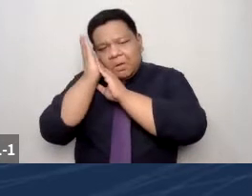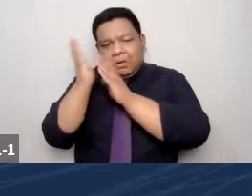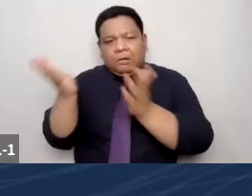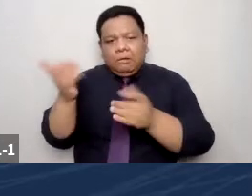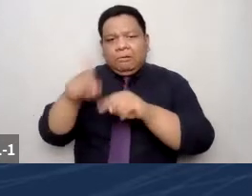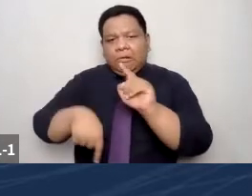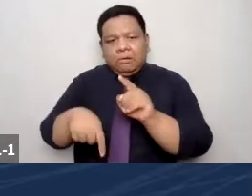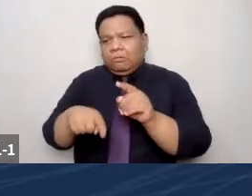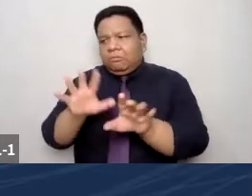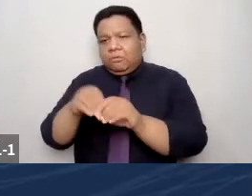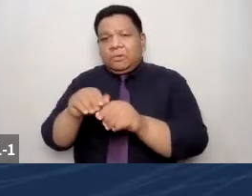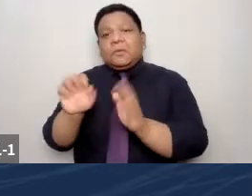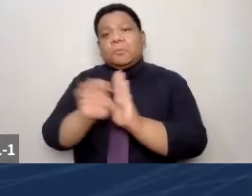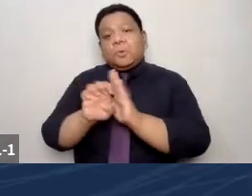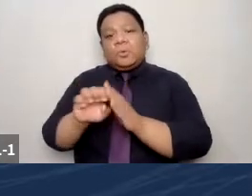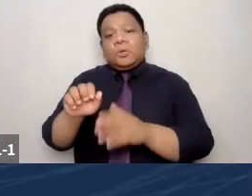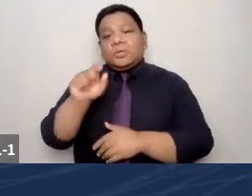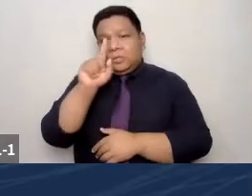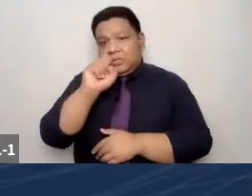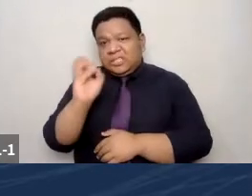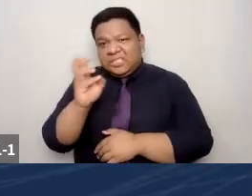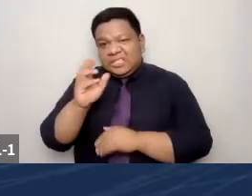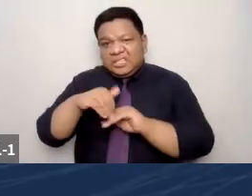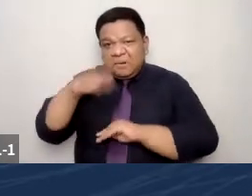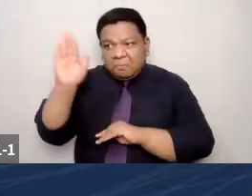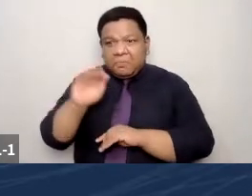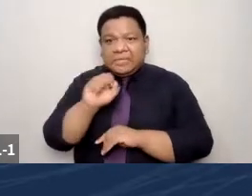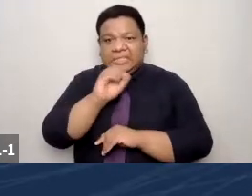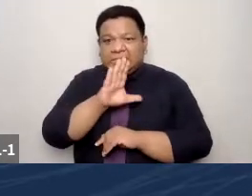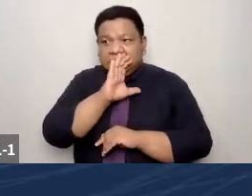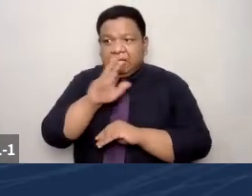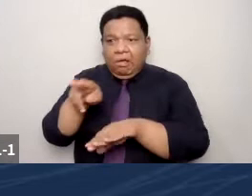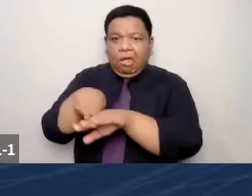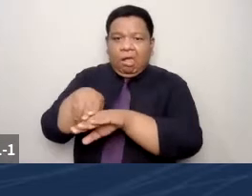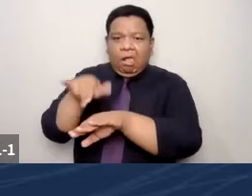The bedridden senior citizens and the bedridden A3’s.